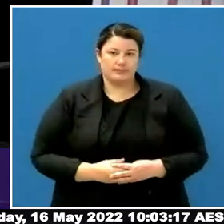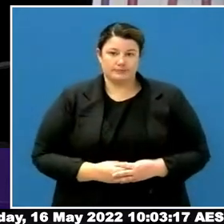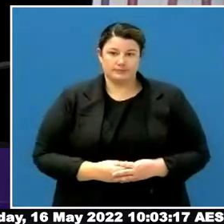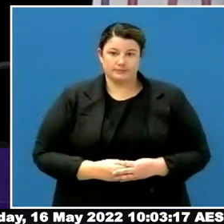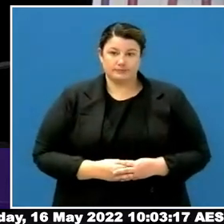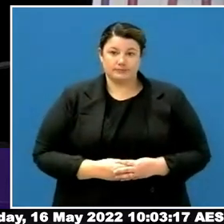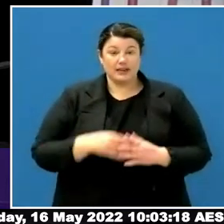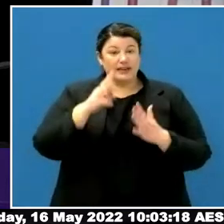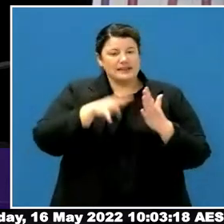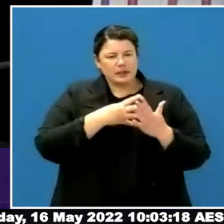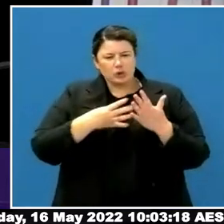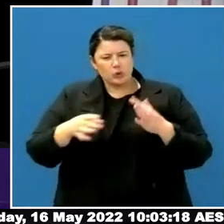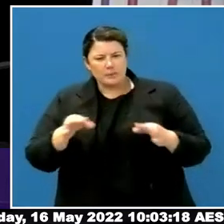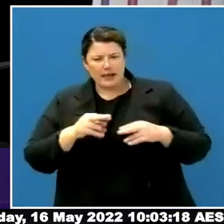found on the Royal Commission's website.